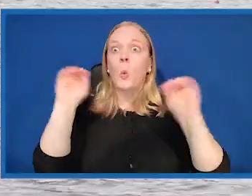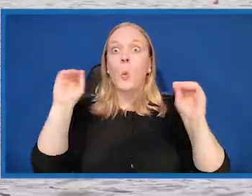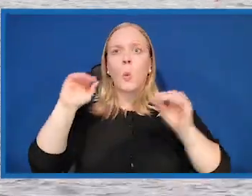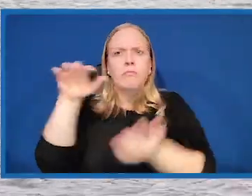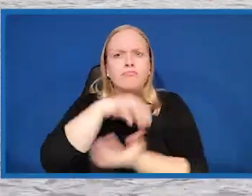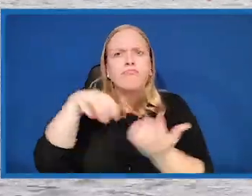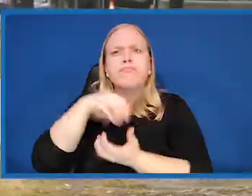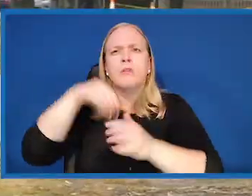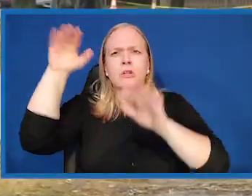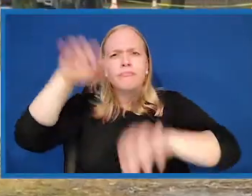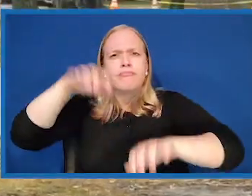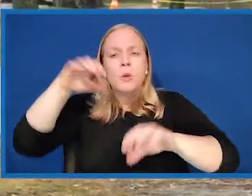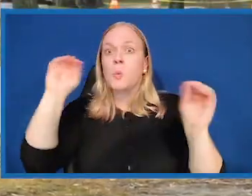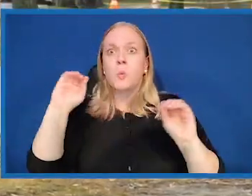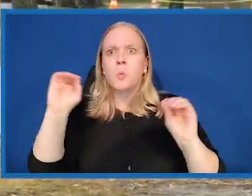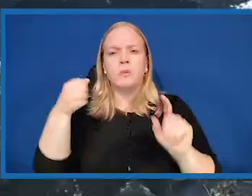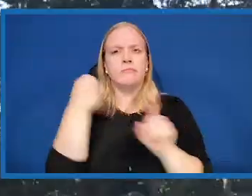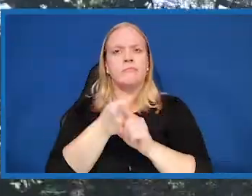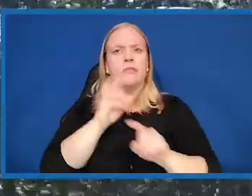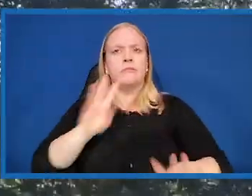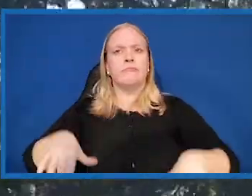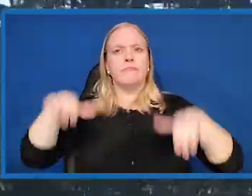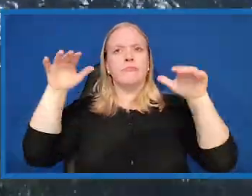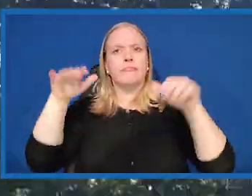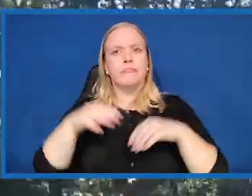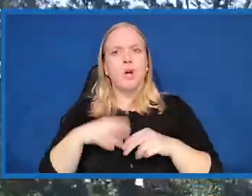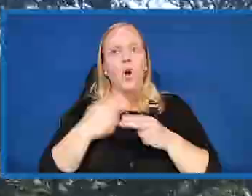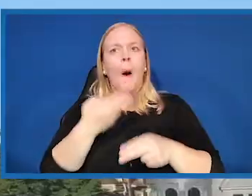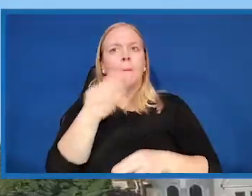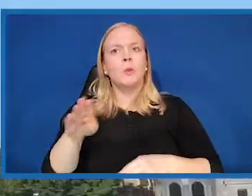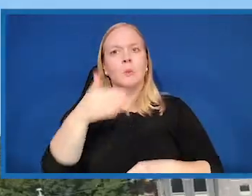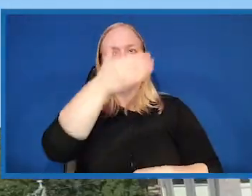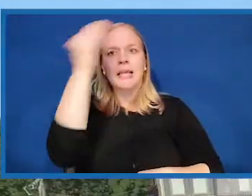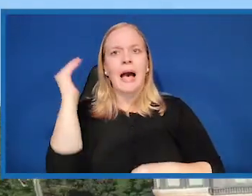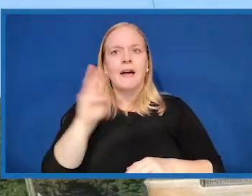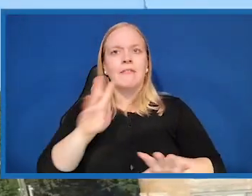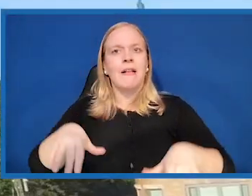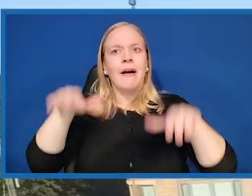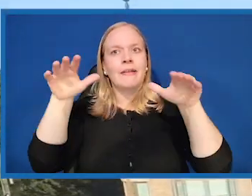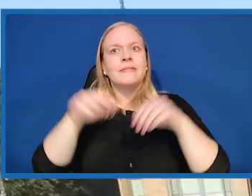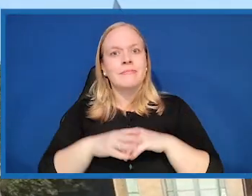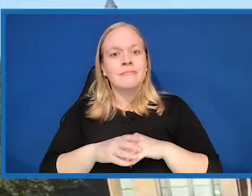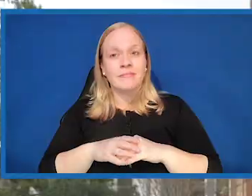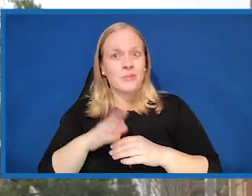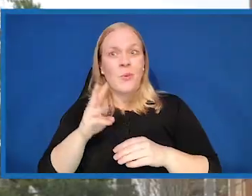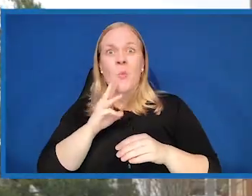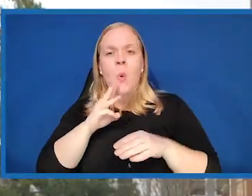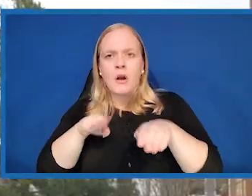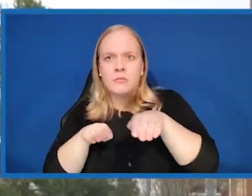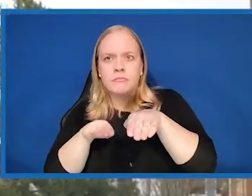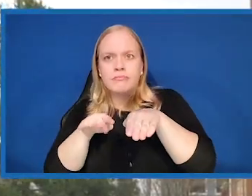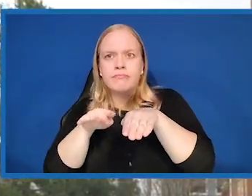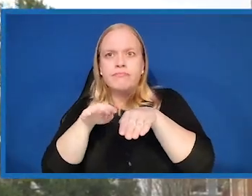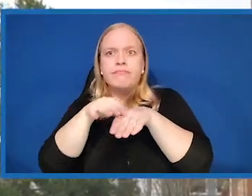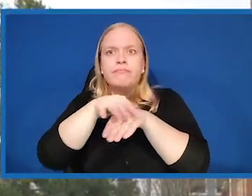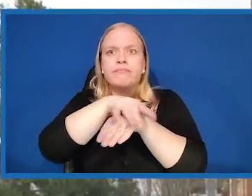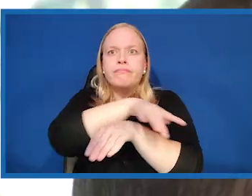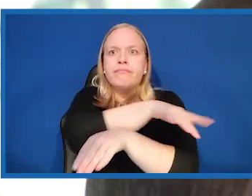AND SO THIS WATER COMES UP OVER ON TO THIS SIDE, WATER REACHES THE BULKHEAD, FLOODS THE AREA AROUND IT, AND THE ROAD BEHIND ME AS WELL.